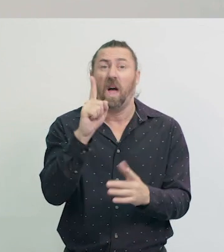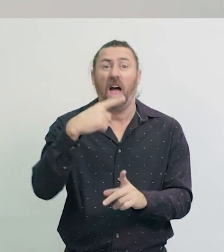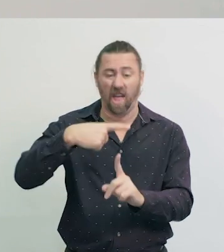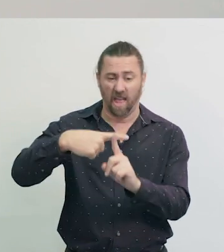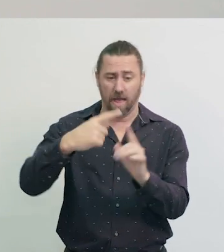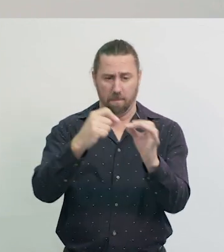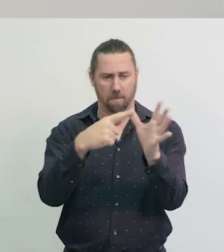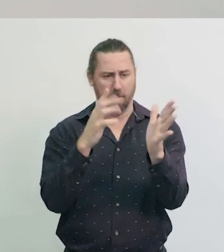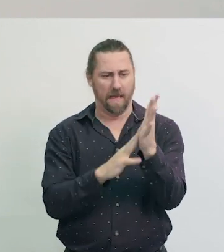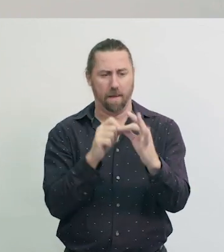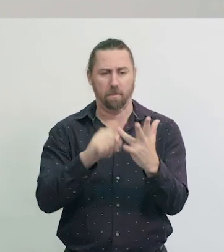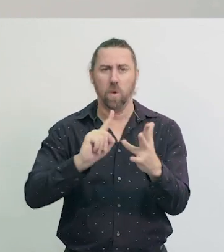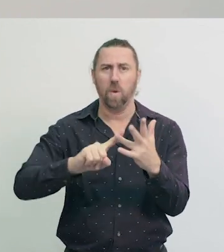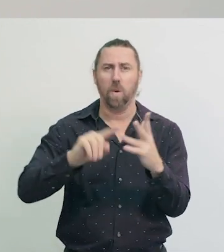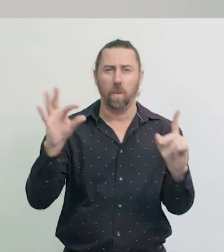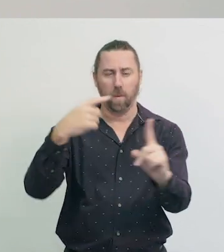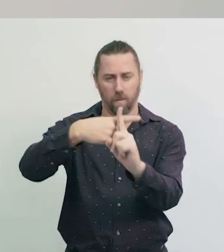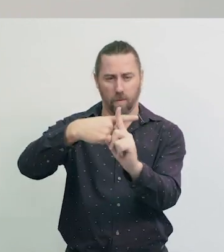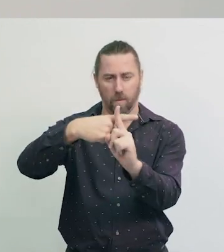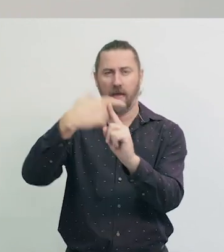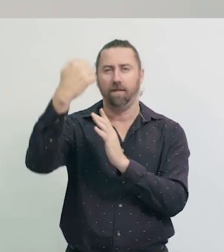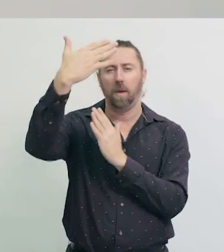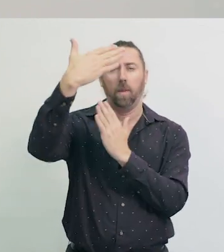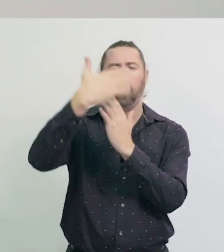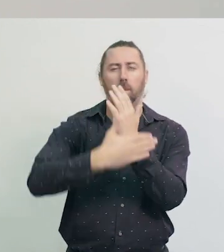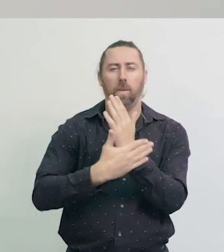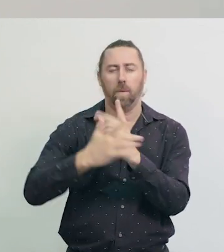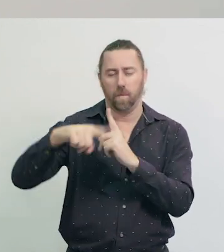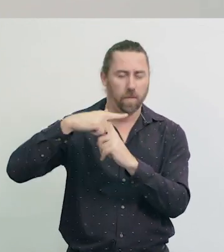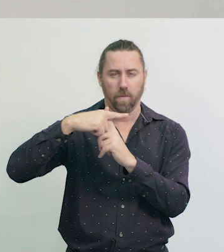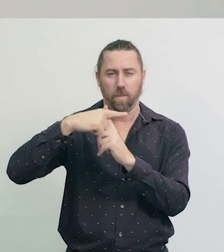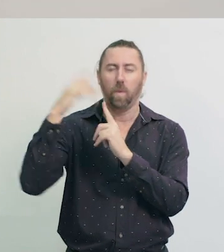tied together, and then some sort of covering is attached to the frame made of the bamboo.